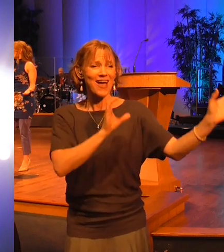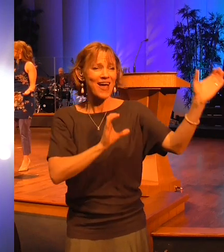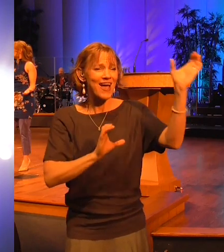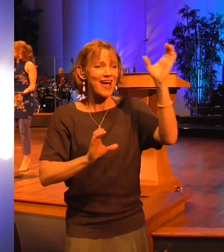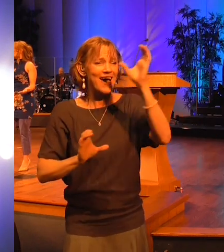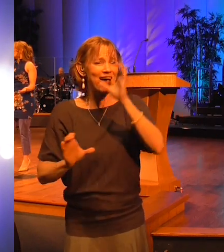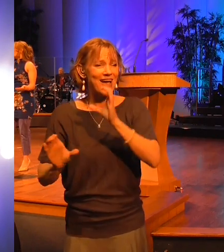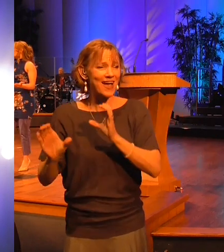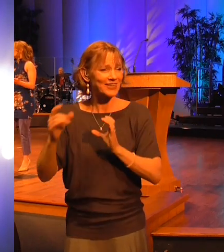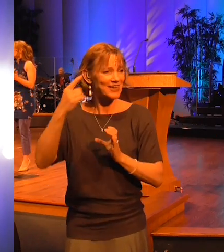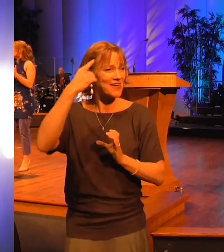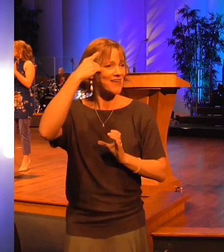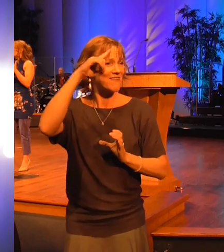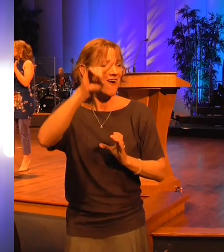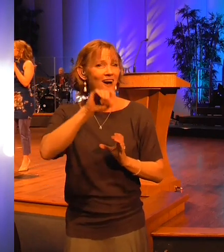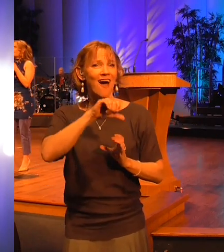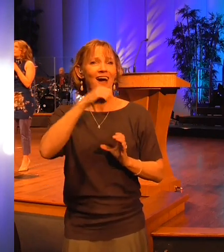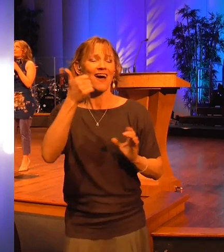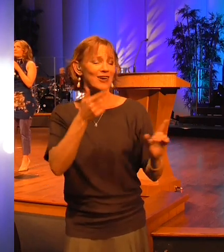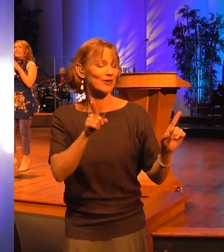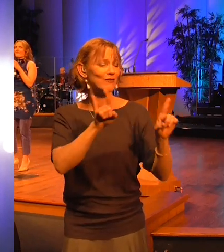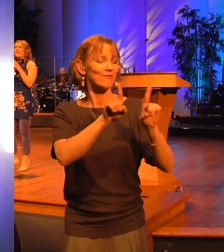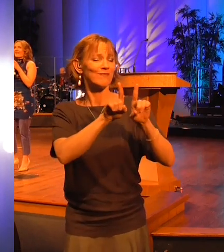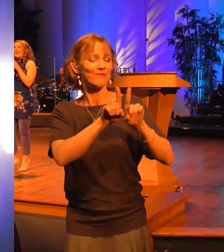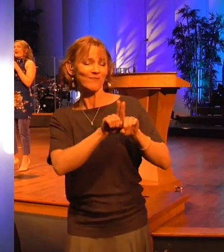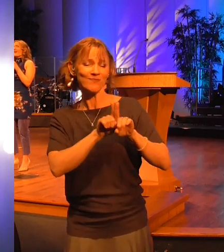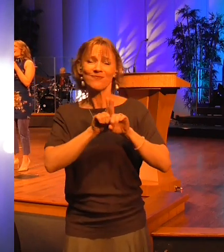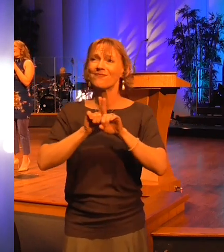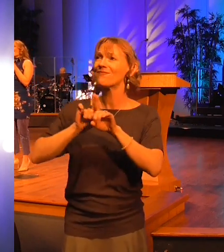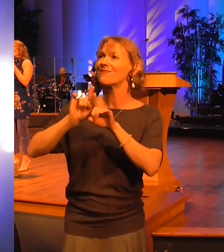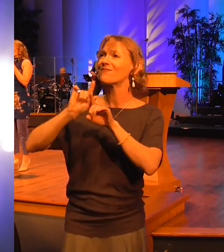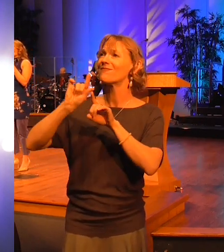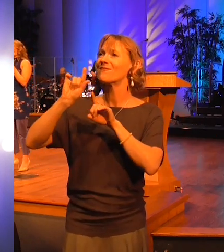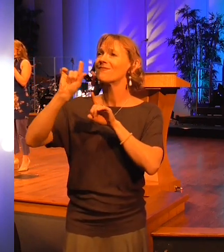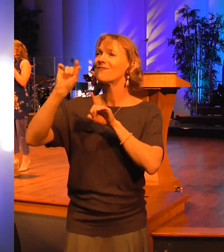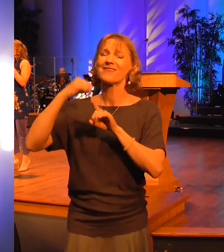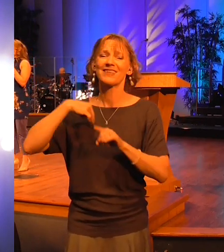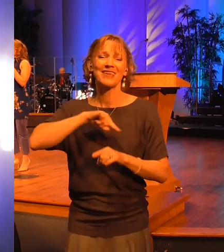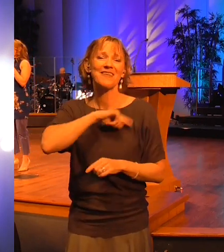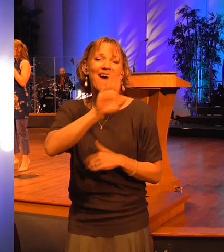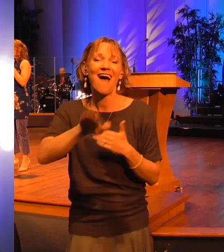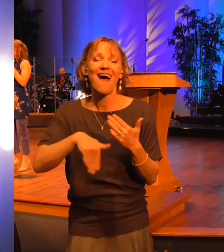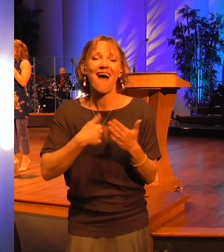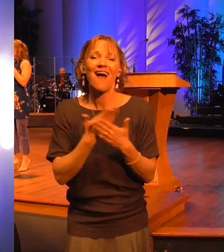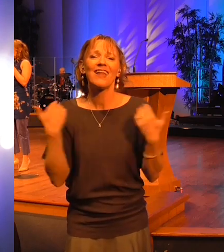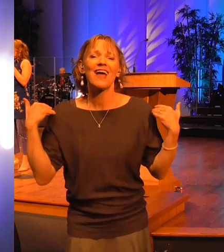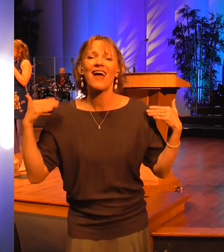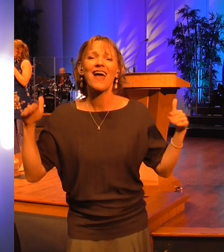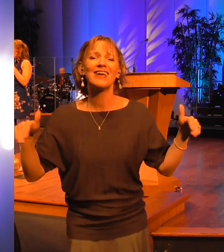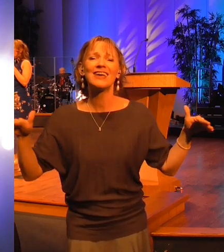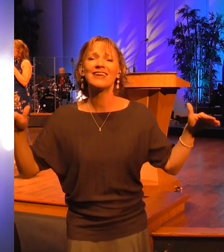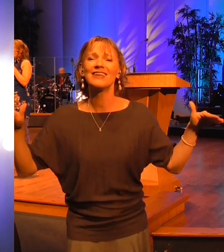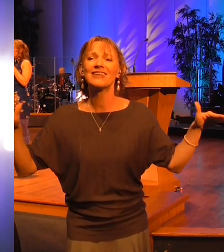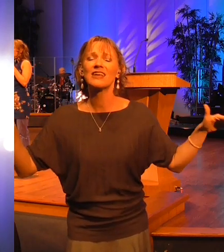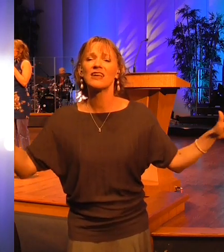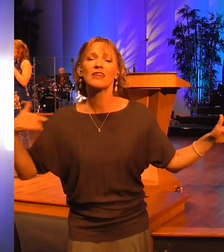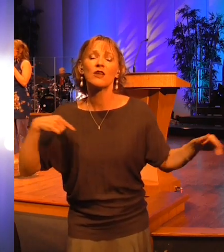other all angels who cannot reach the